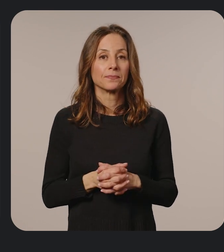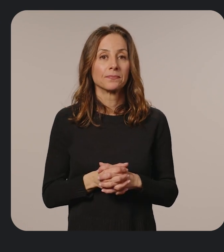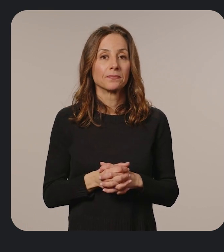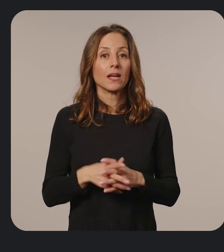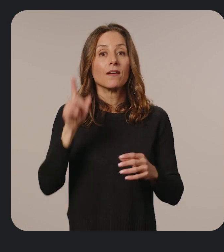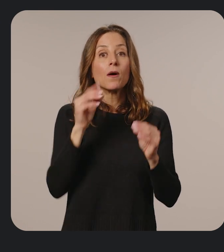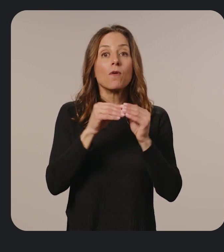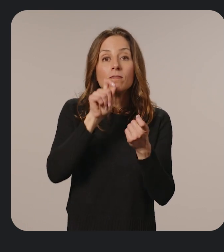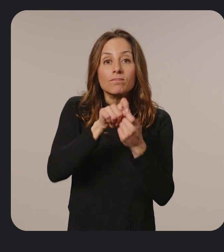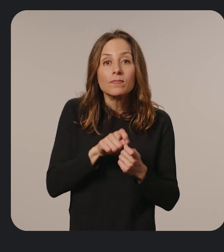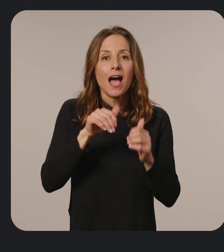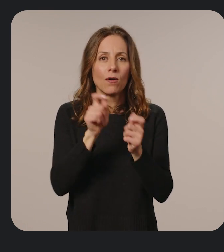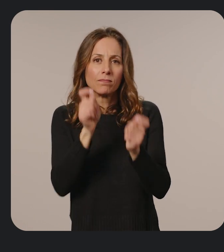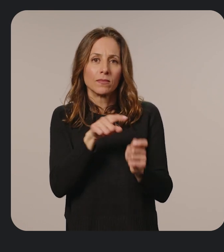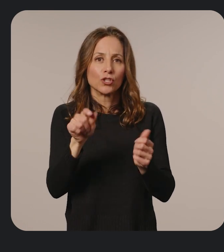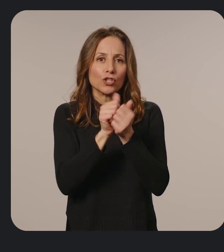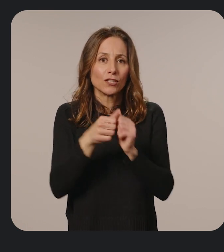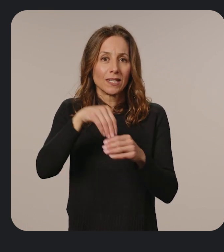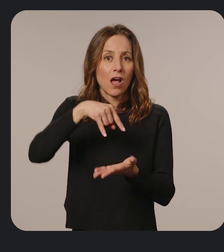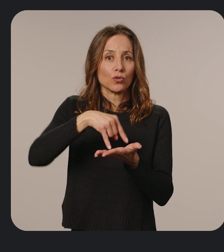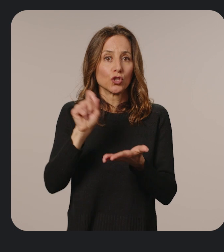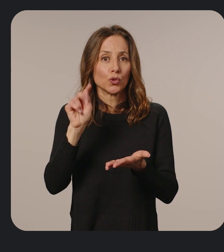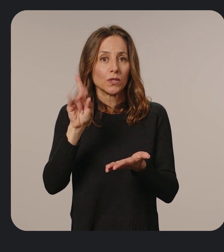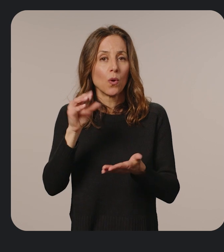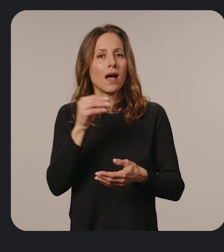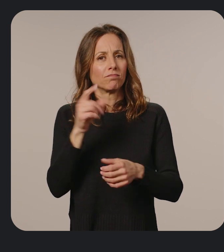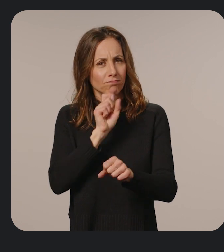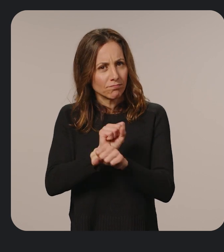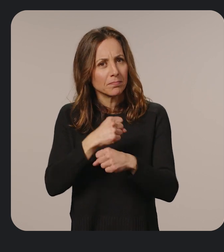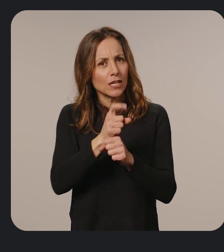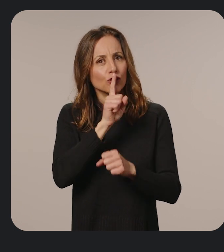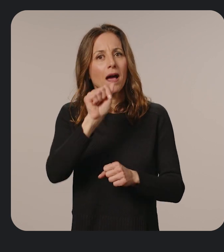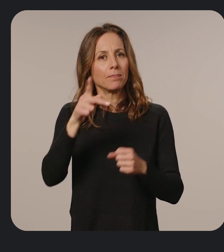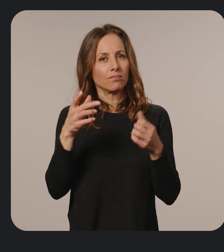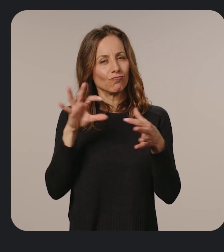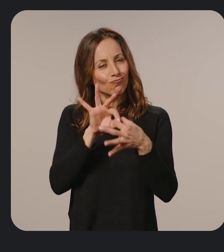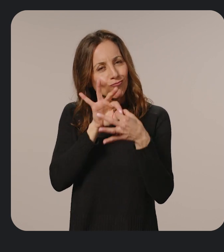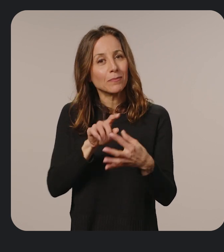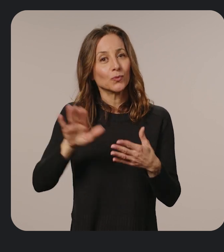alternatives. For more details on how to configure these changes and Android Studio and ensure that your app is